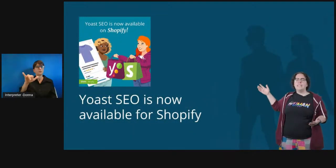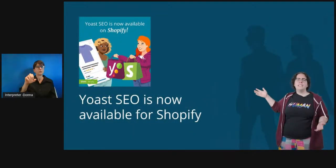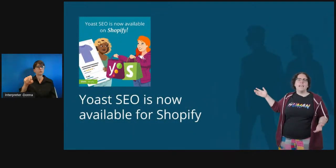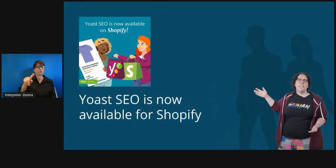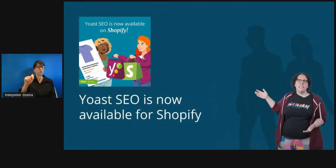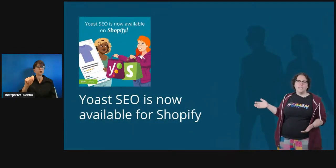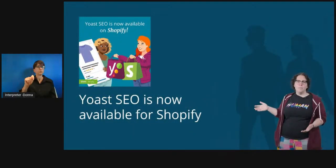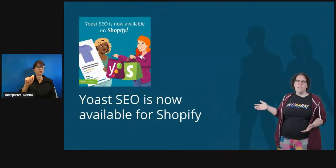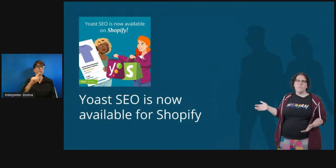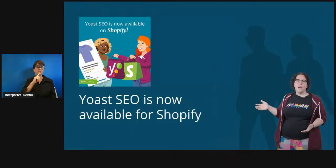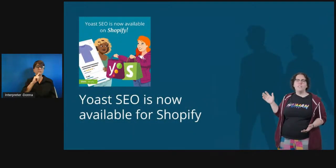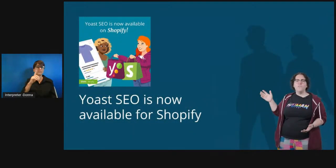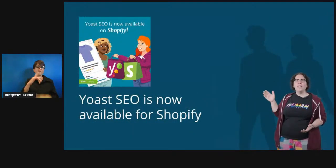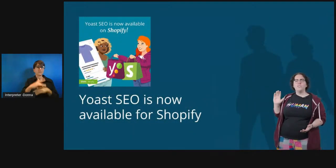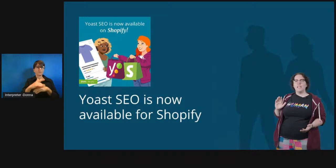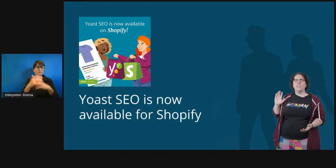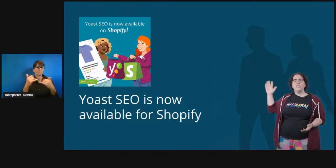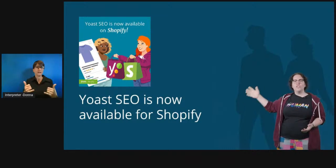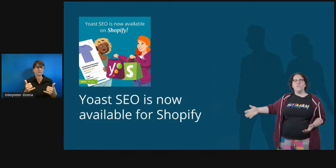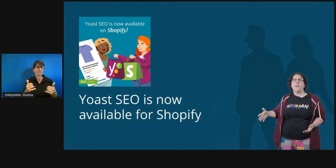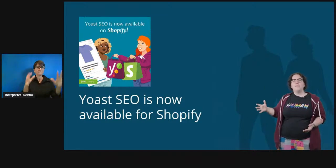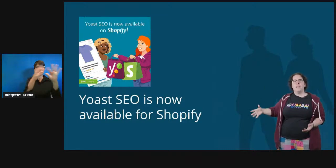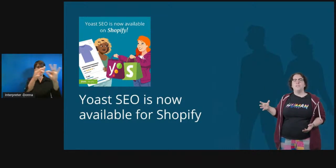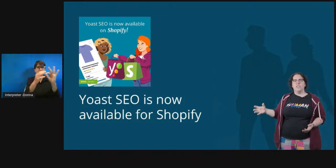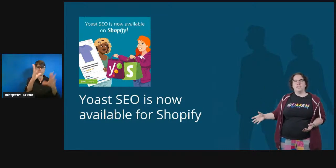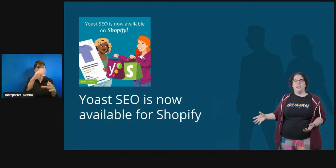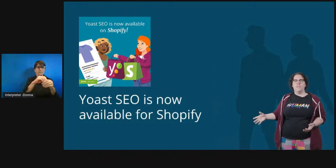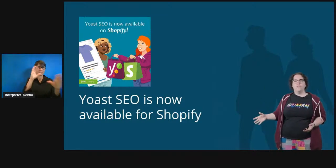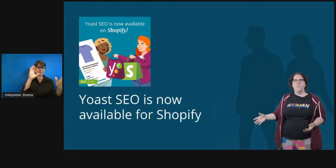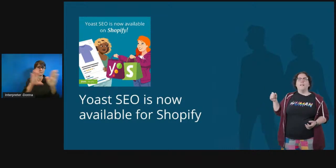an example of an Instagram post from our account. [REFERRING TO SLIDES]